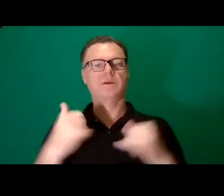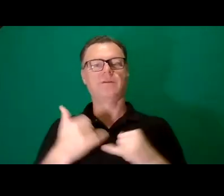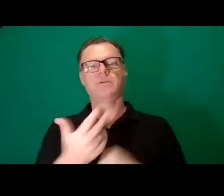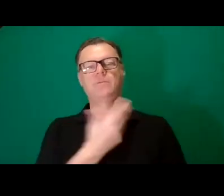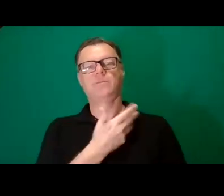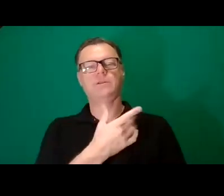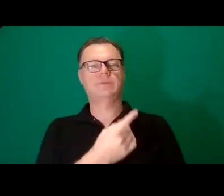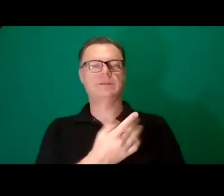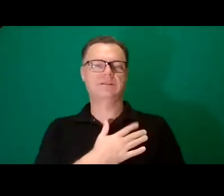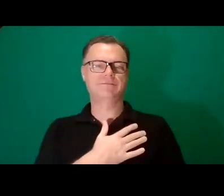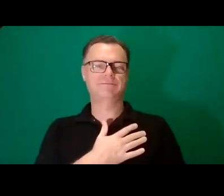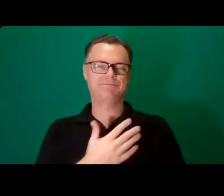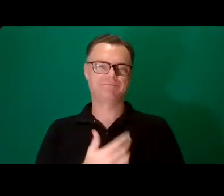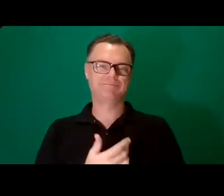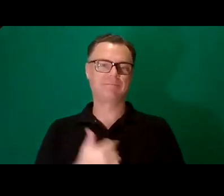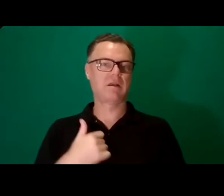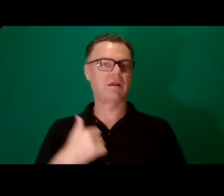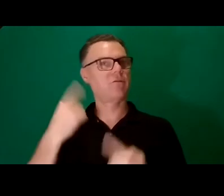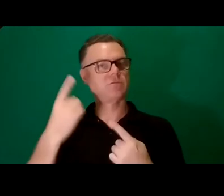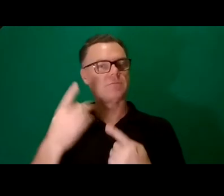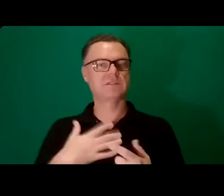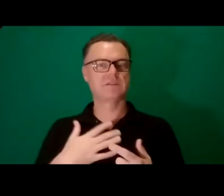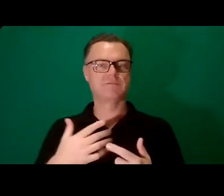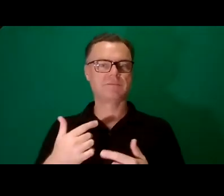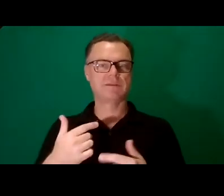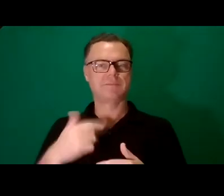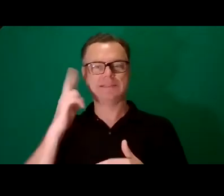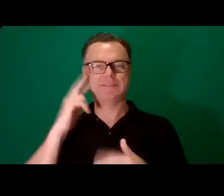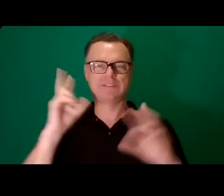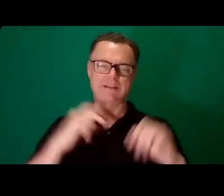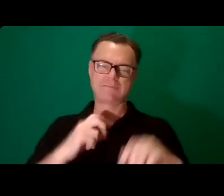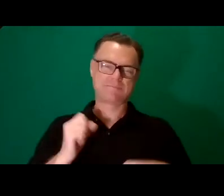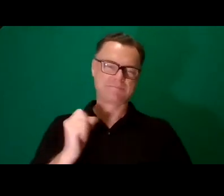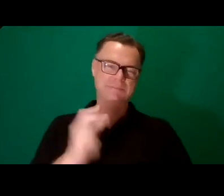I really thought that I had beaten my deafness and I didn't really see it as